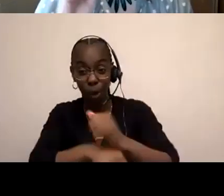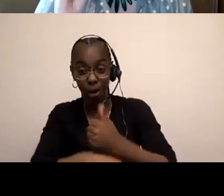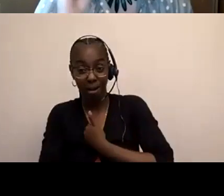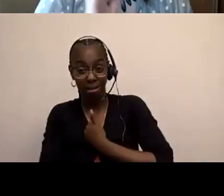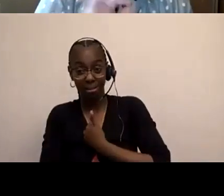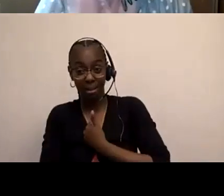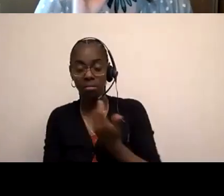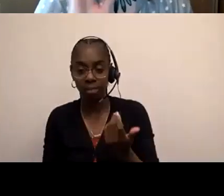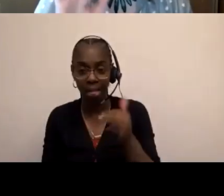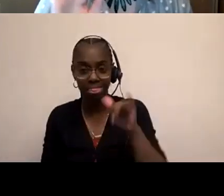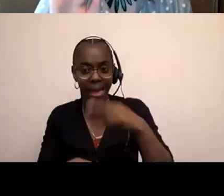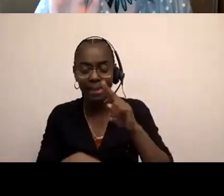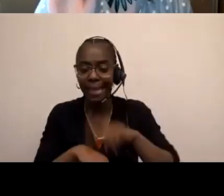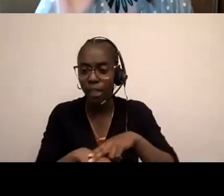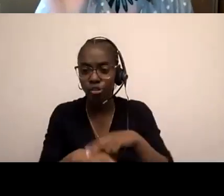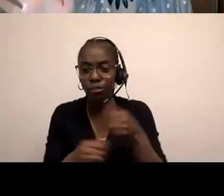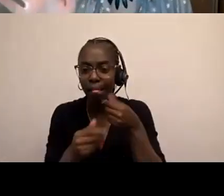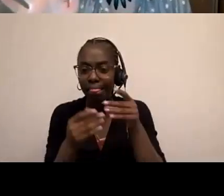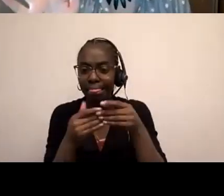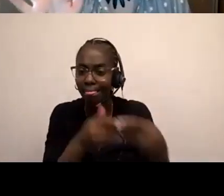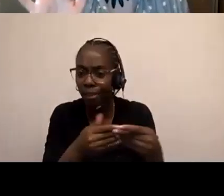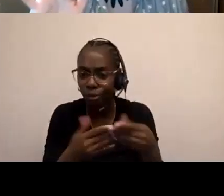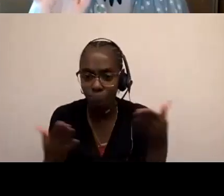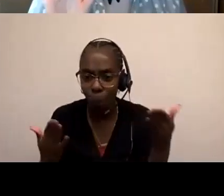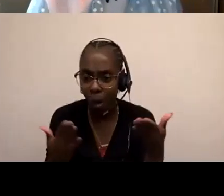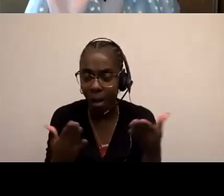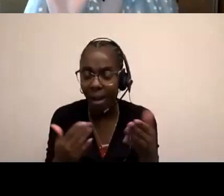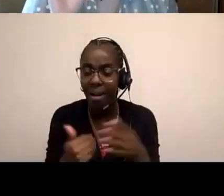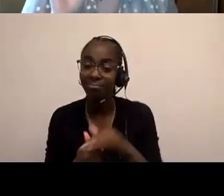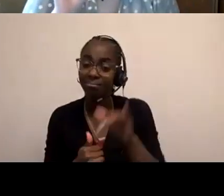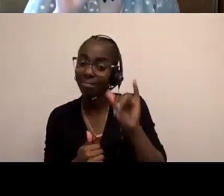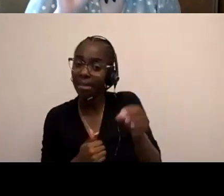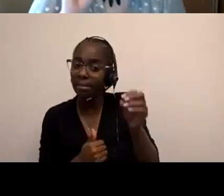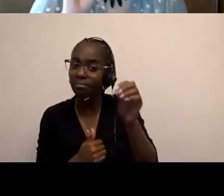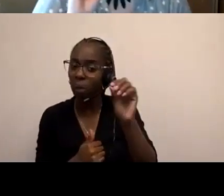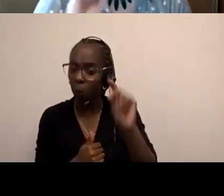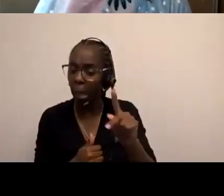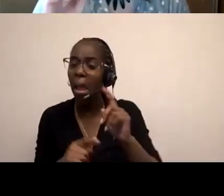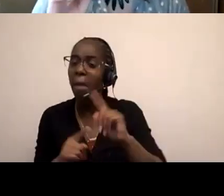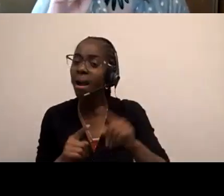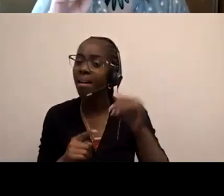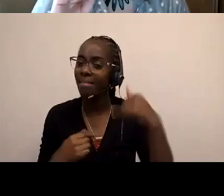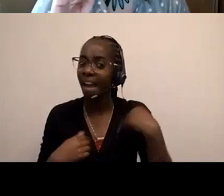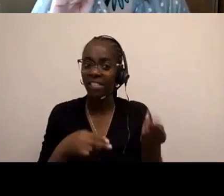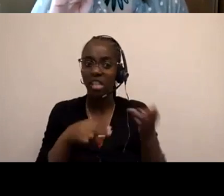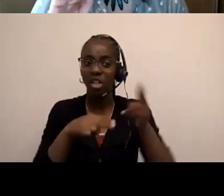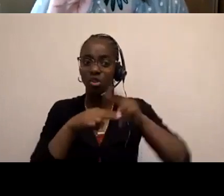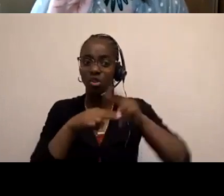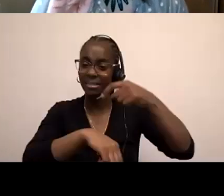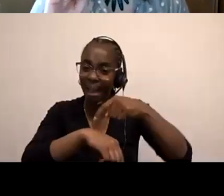NATURALLY LEADS TO AND IT'S OKAY IS JUST THAT THEY ARE HAVING INCREASED TIME ON DEVICES